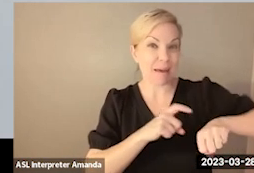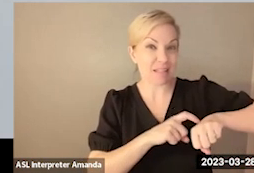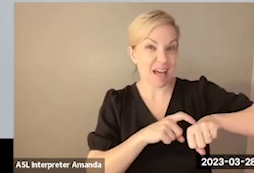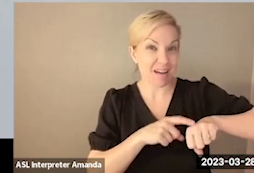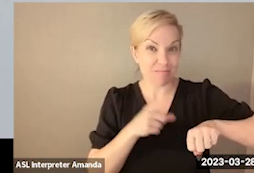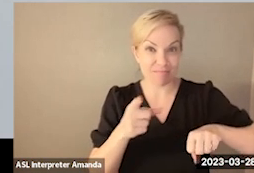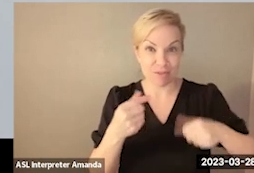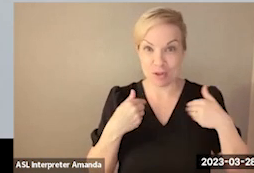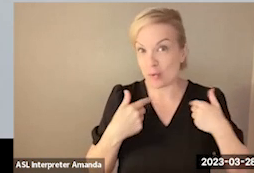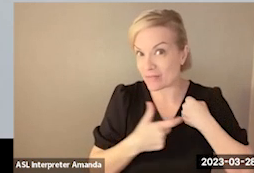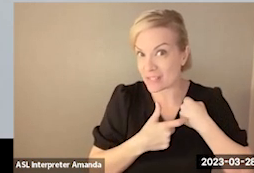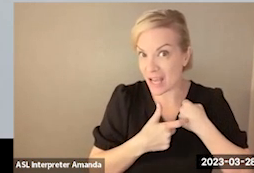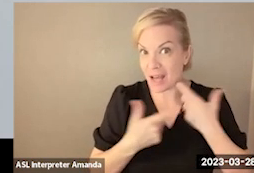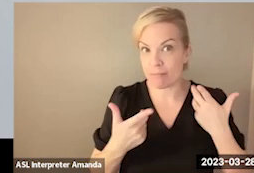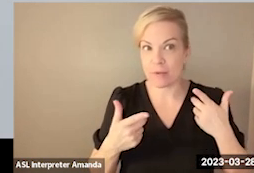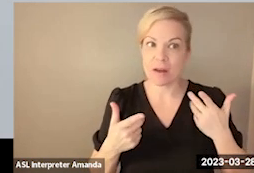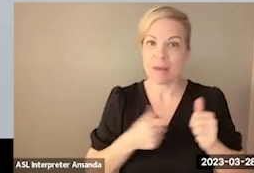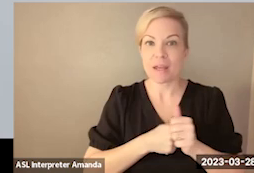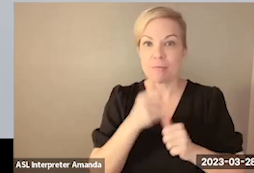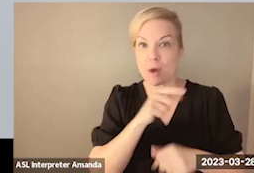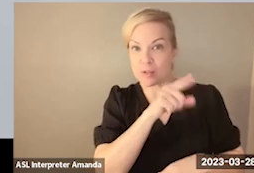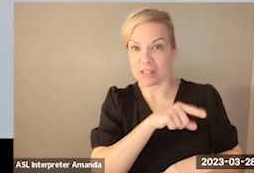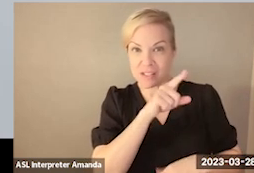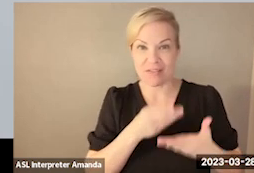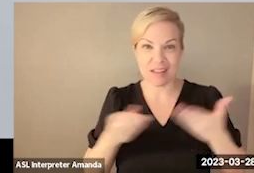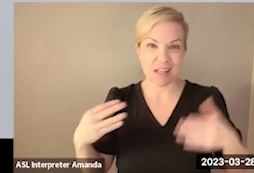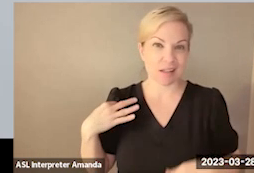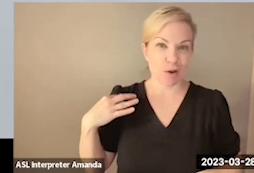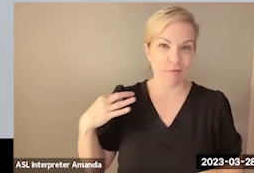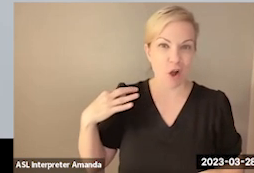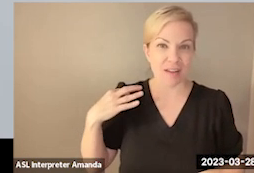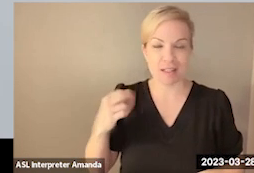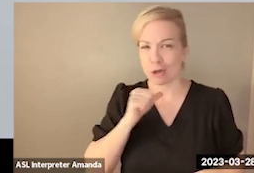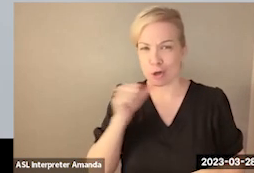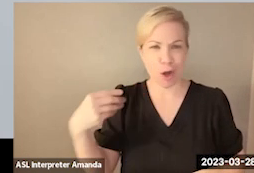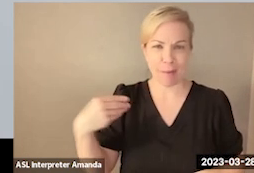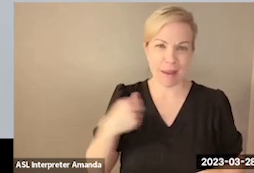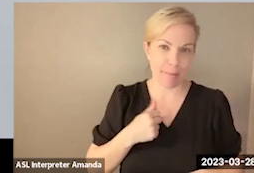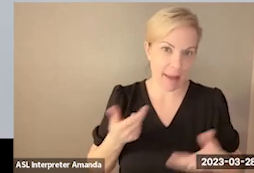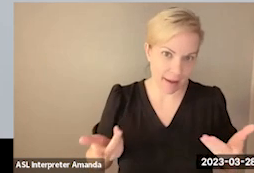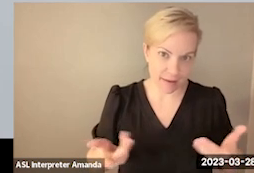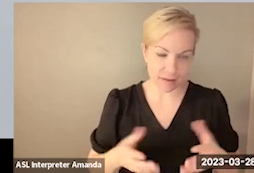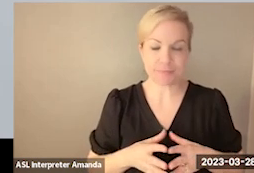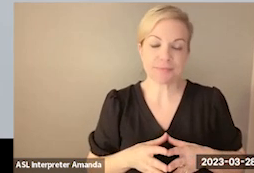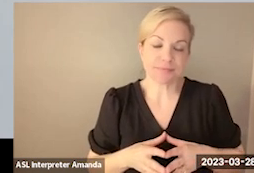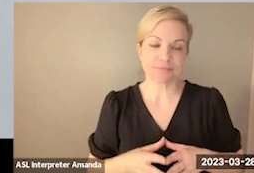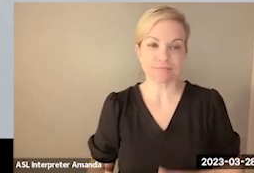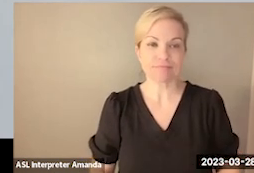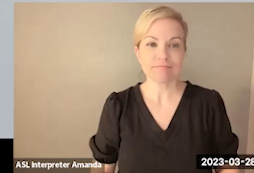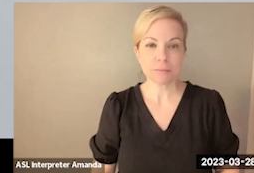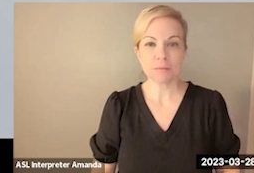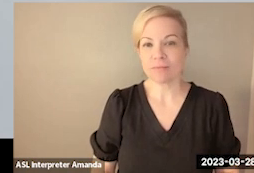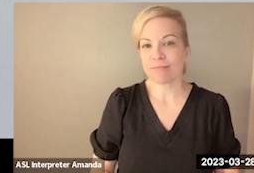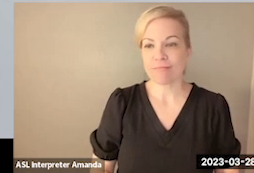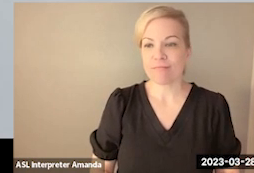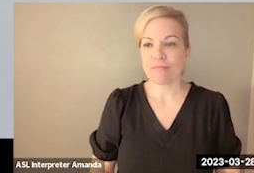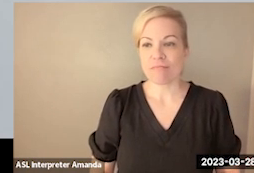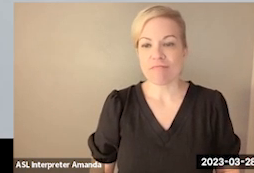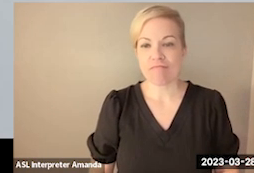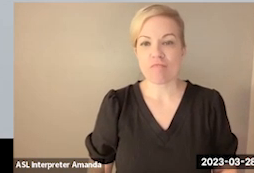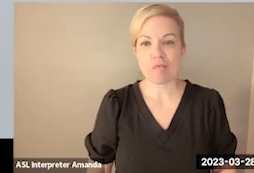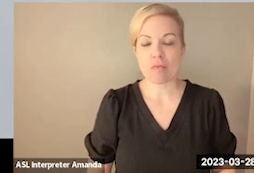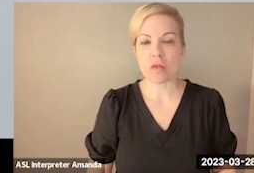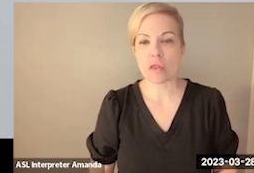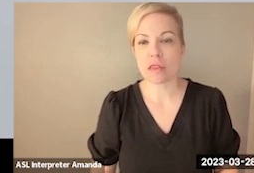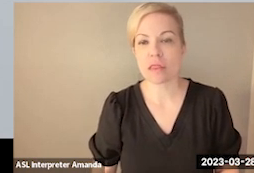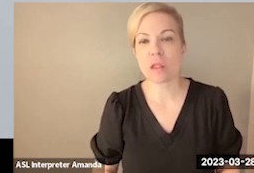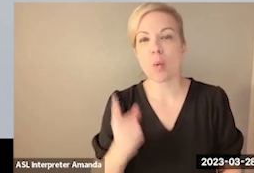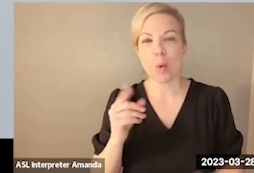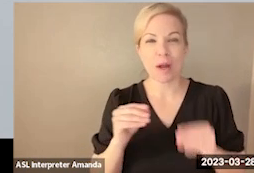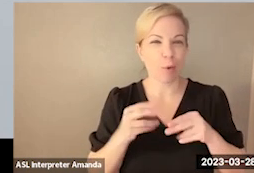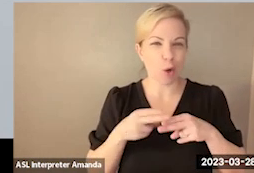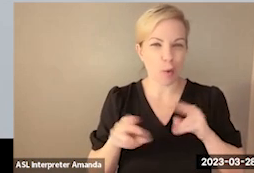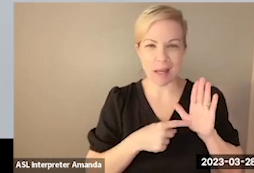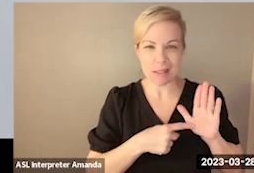Debbie Stine, Science & Technology Policy Academy: Yeah, these are all like volunteer kinds of things, you know, most of the time. You're not getting any money for doing this. So it's just you doing it, but like I will, I'll give just one more quick example, which is